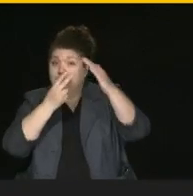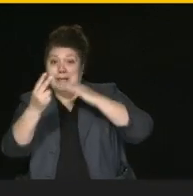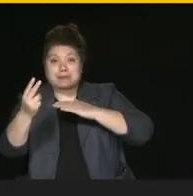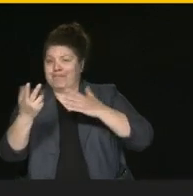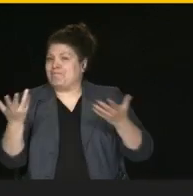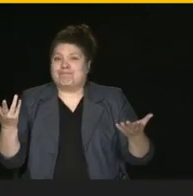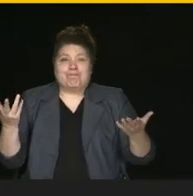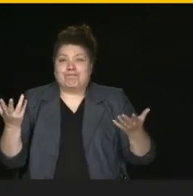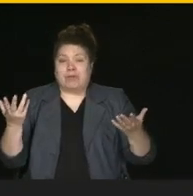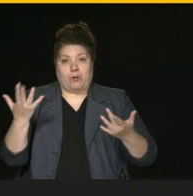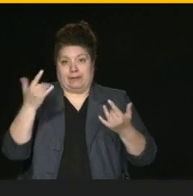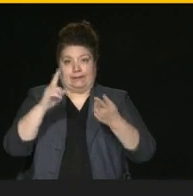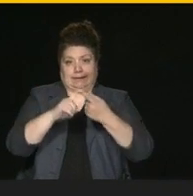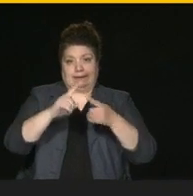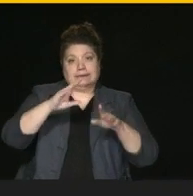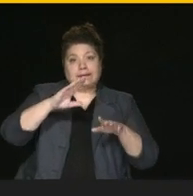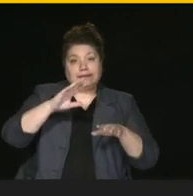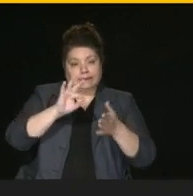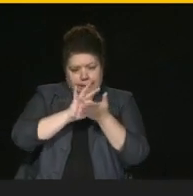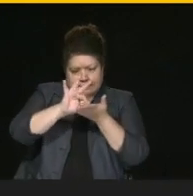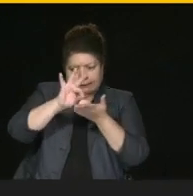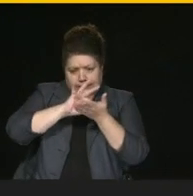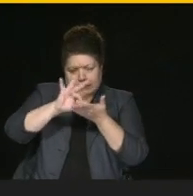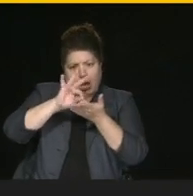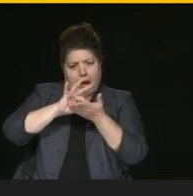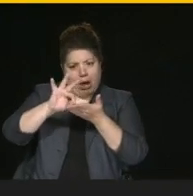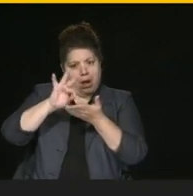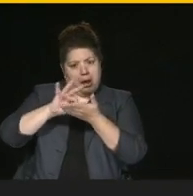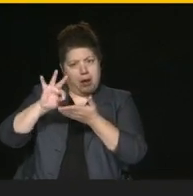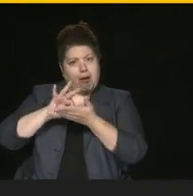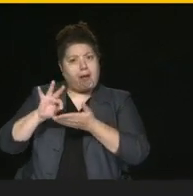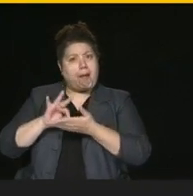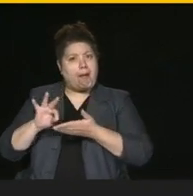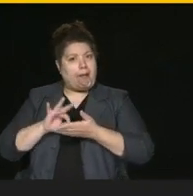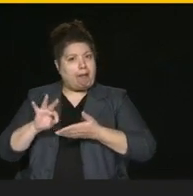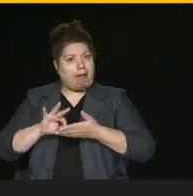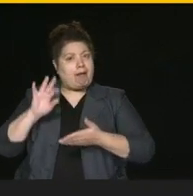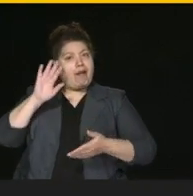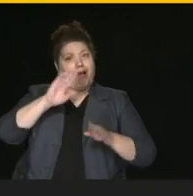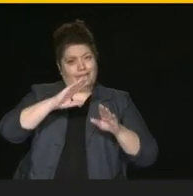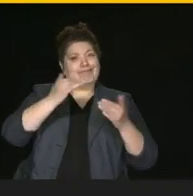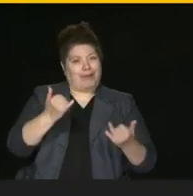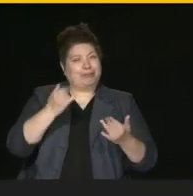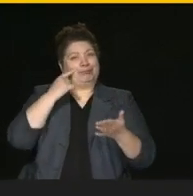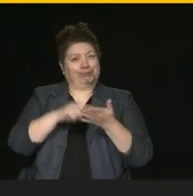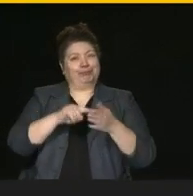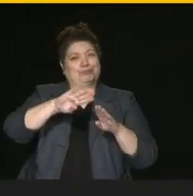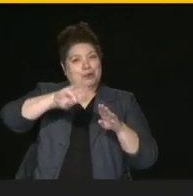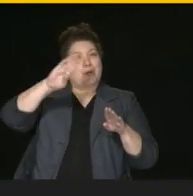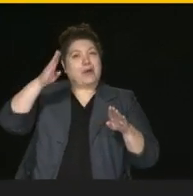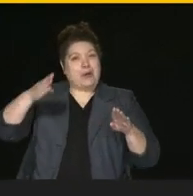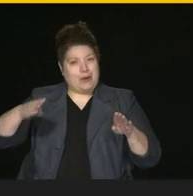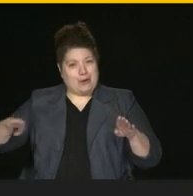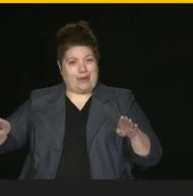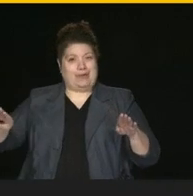ACTUALLY YOU'RE ON THE DOWNWARD CURVE BECAUSE HOW -- IT'S ALMOST LIKE RETROSPECTIVELY YOU'LL BE